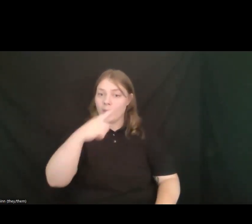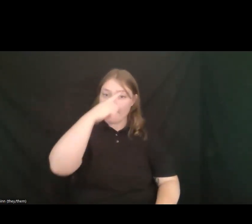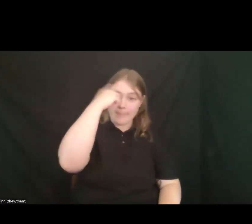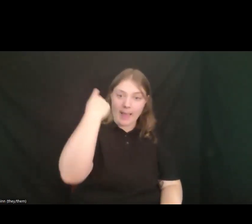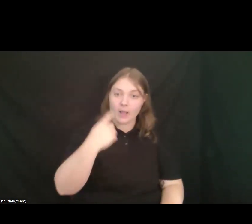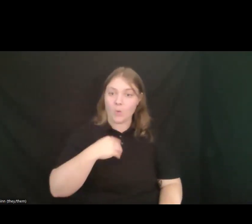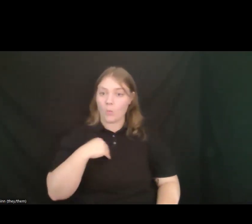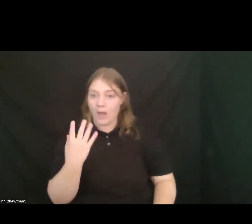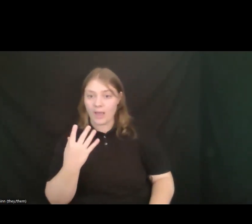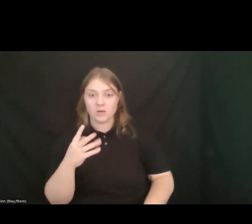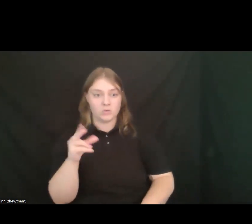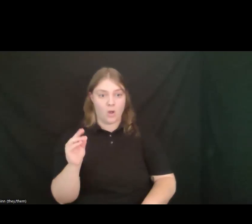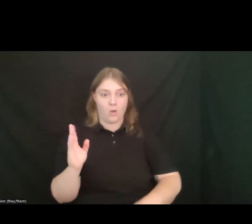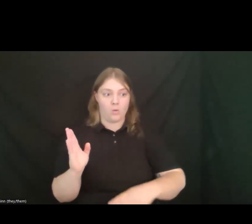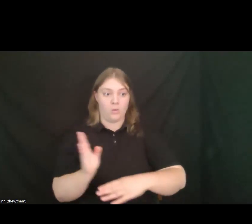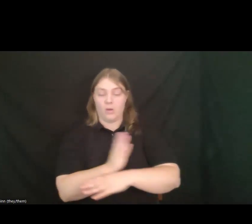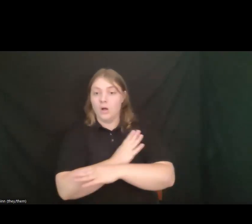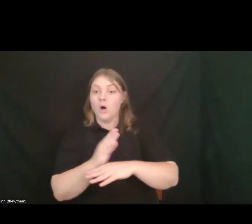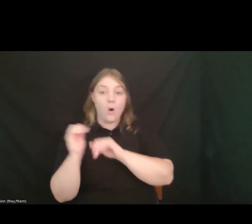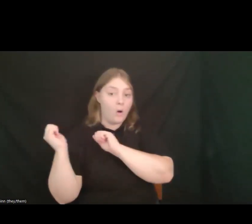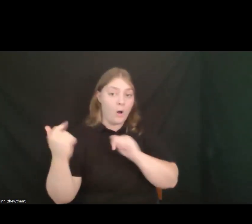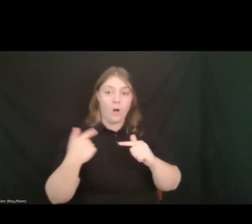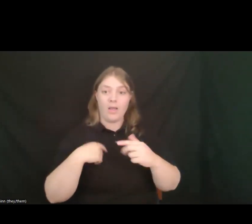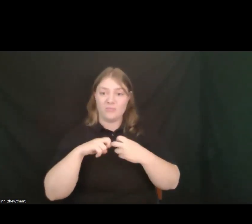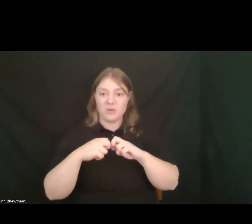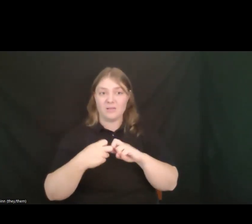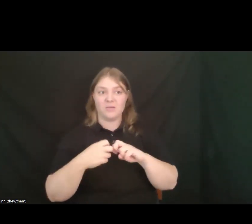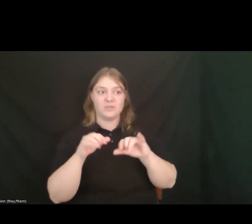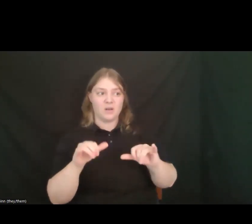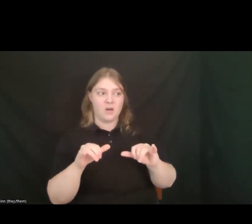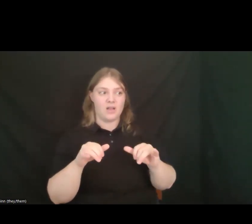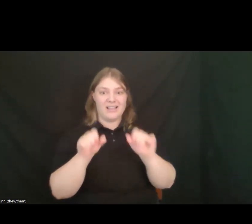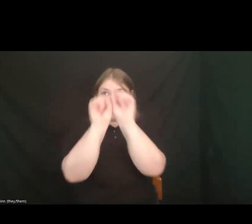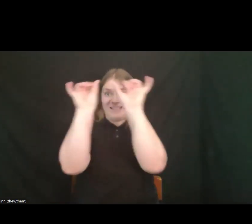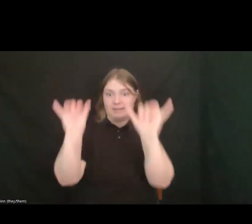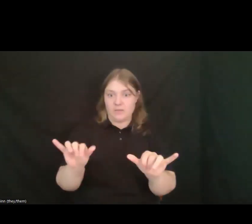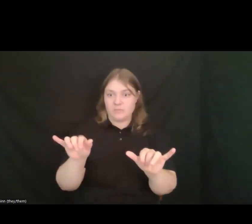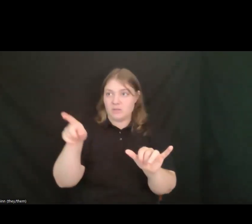having a problem with systems and being seen and saying they need to change to meet with we are and